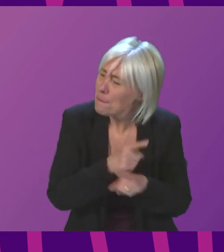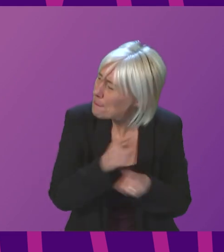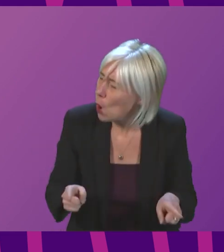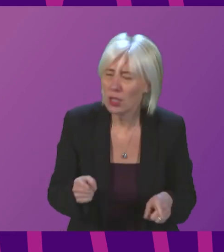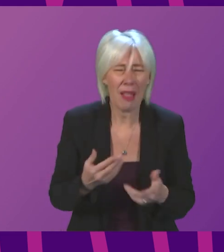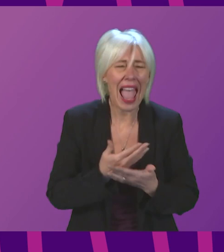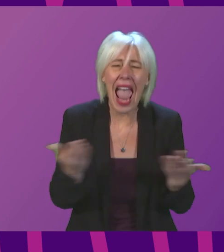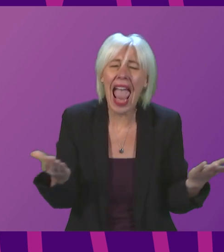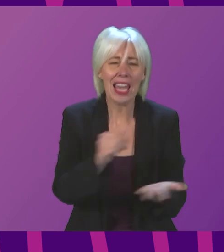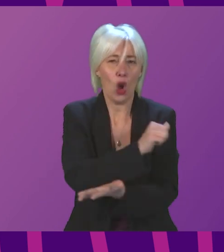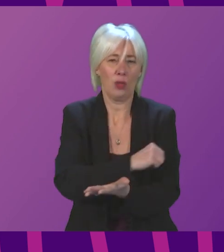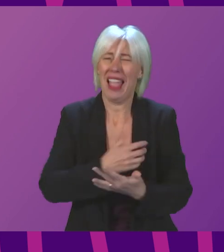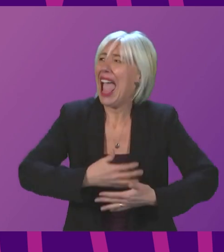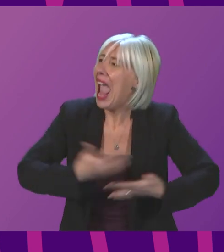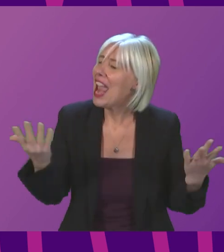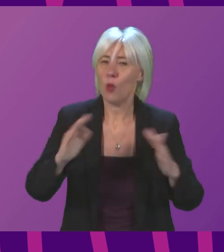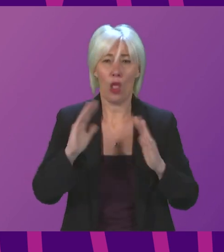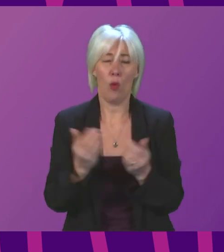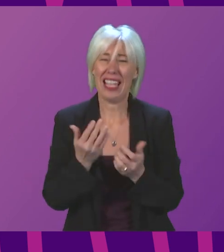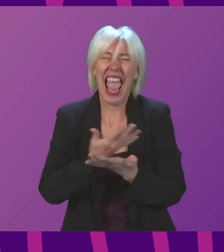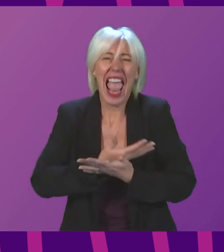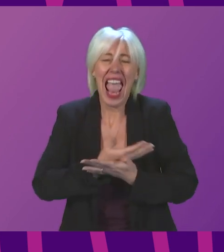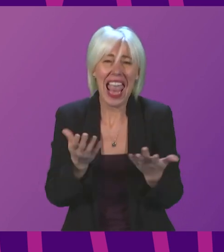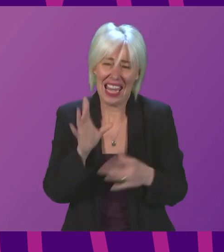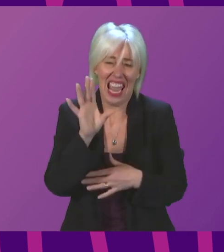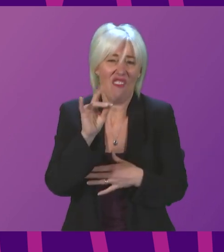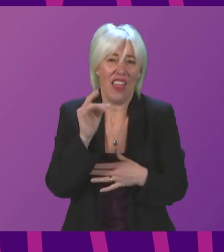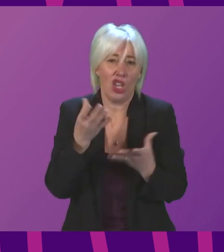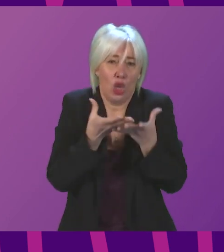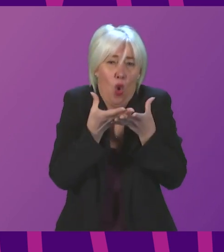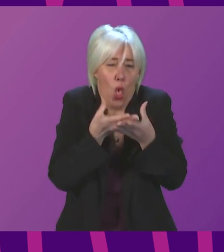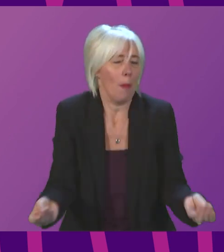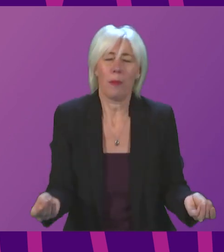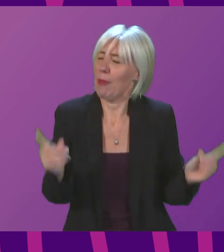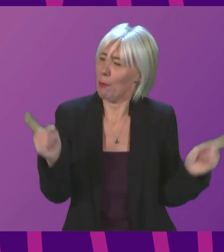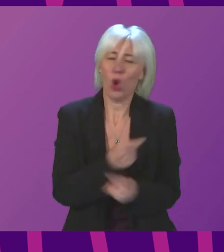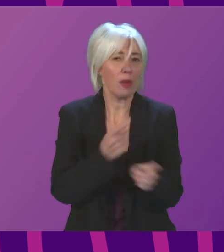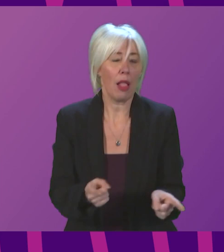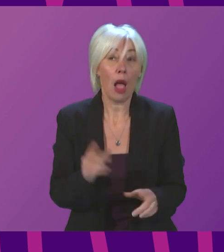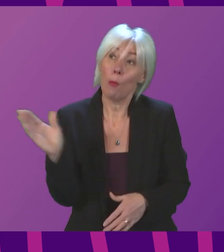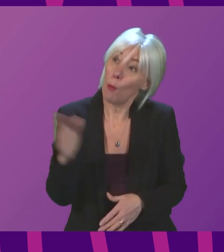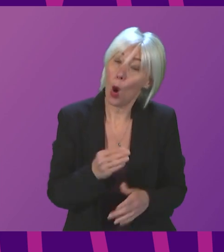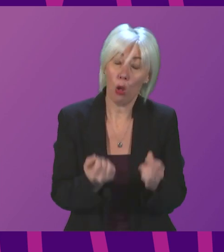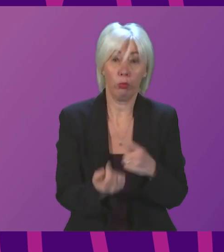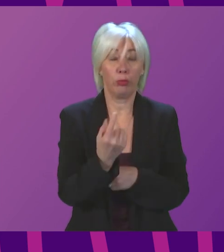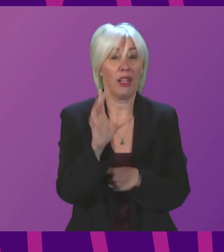anywhere to eradicate and avoid all cases of infection, despite the best efforts. However, all cases of infection are taken seriously at the Queen Elizabeth university hospital